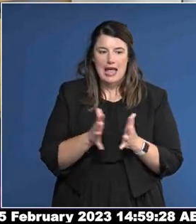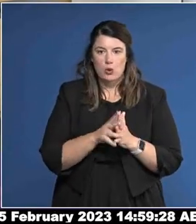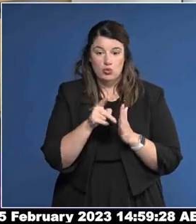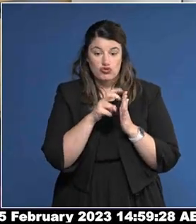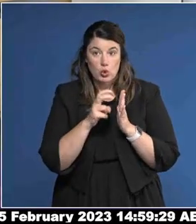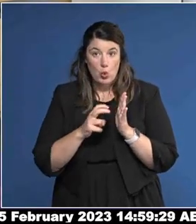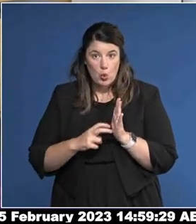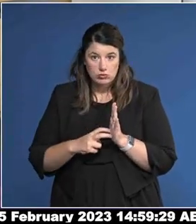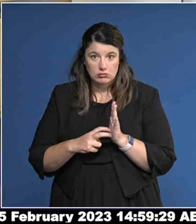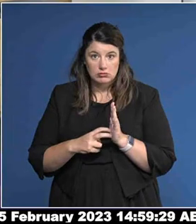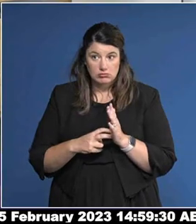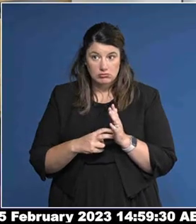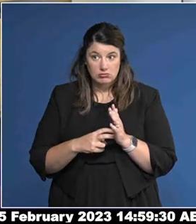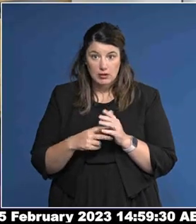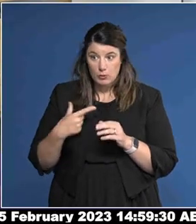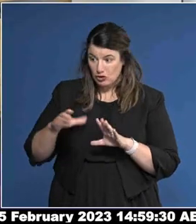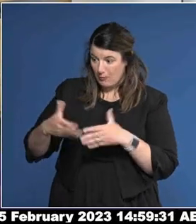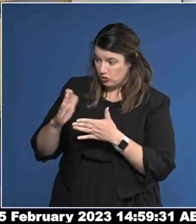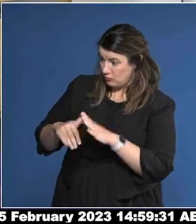Is that something, Ms Toohey, you want to speak to?